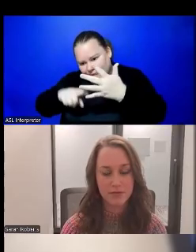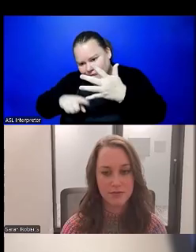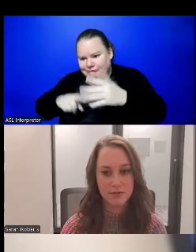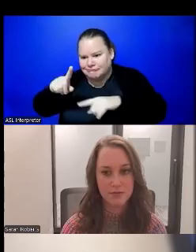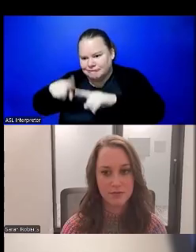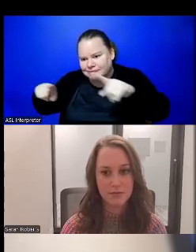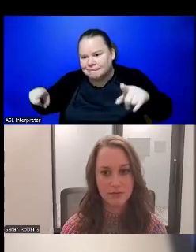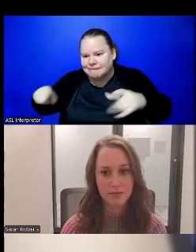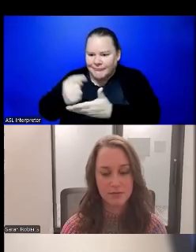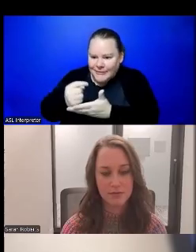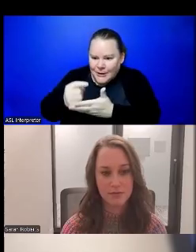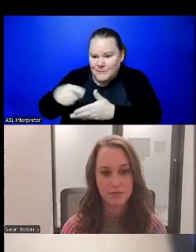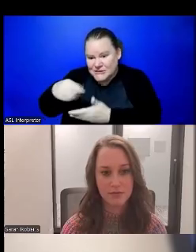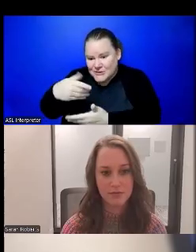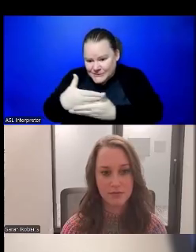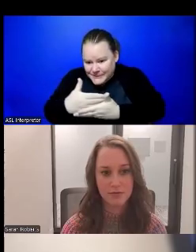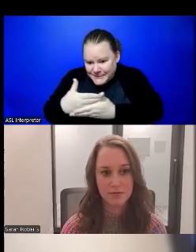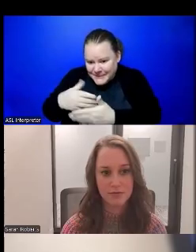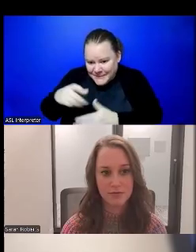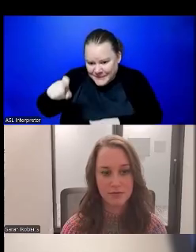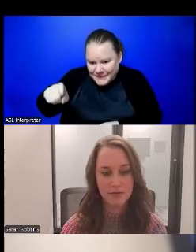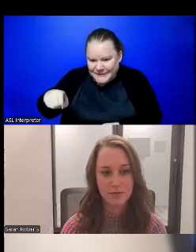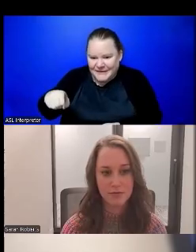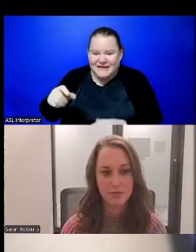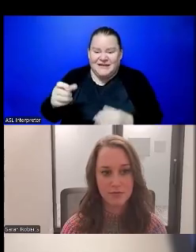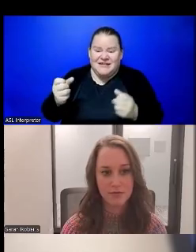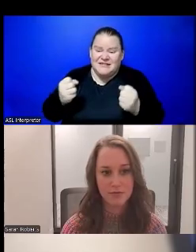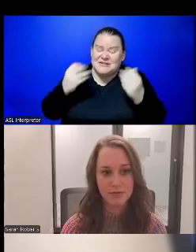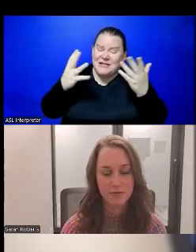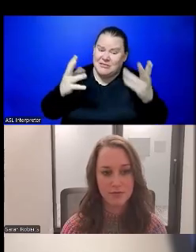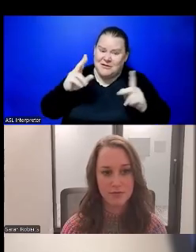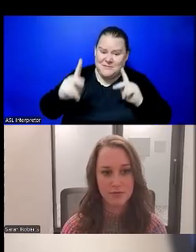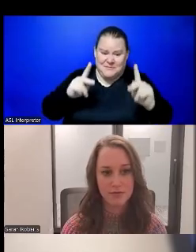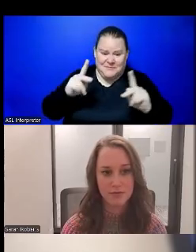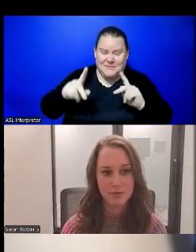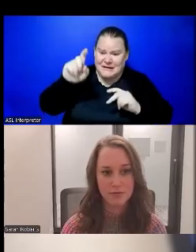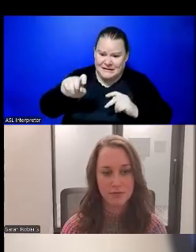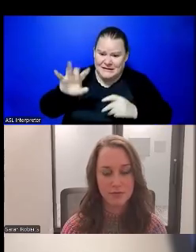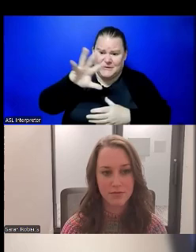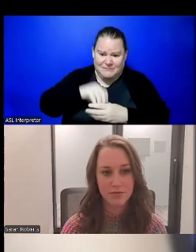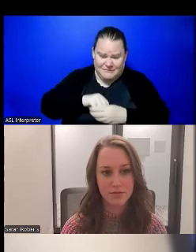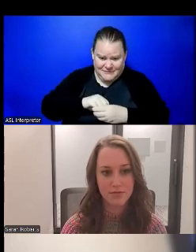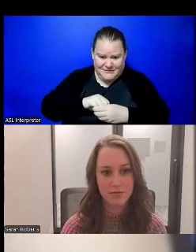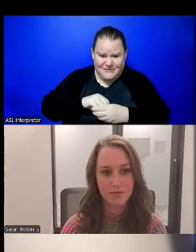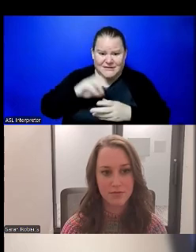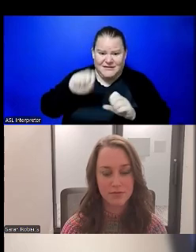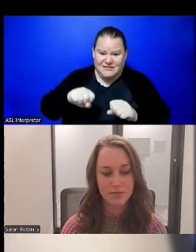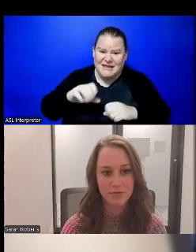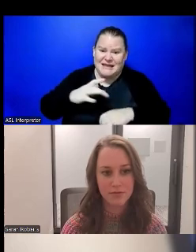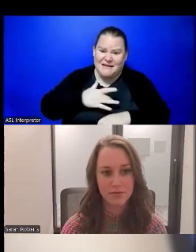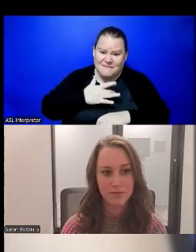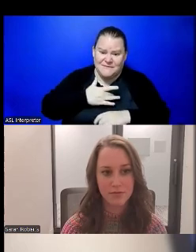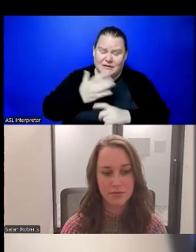babies need. There are a lot of people that need to get involved, and that can seem overwhelming. So we are very